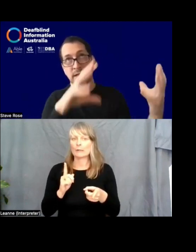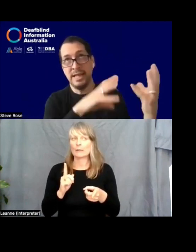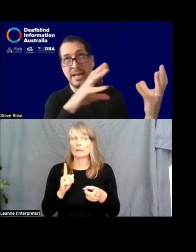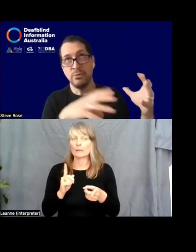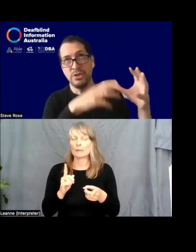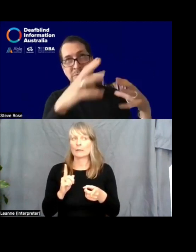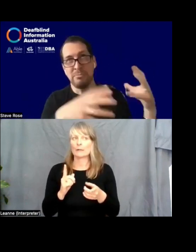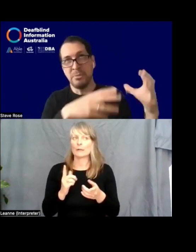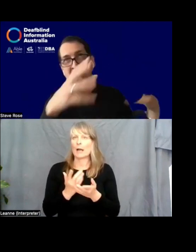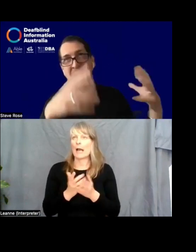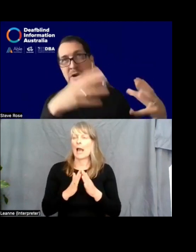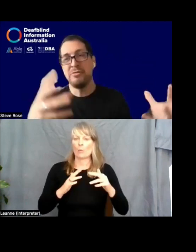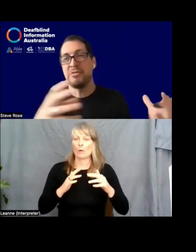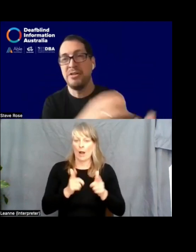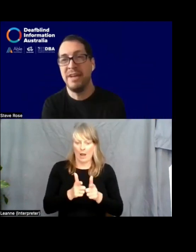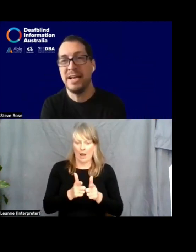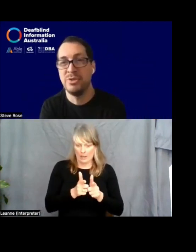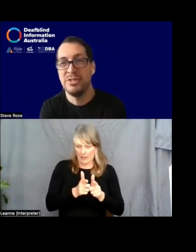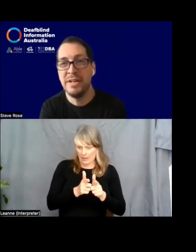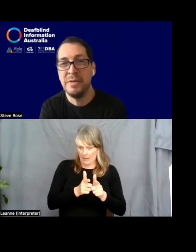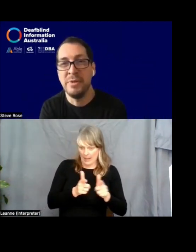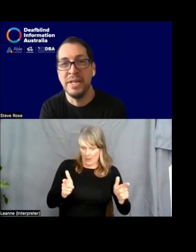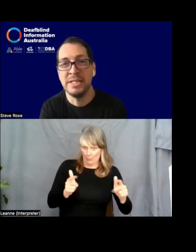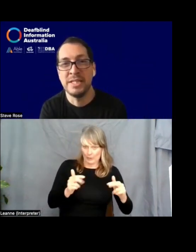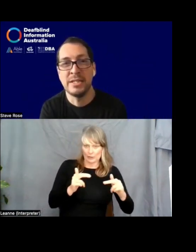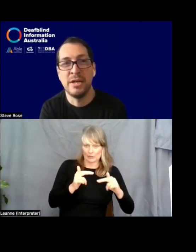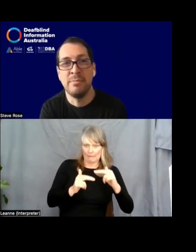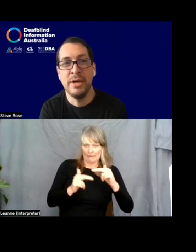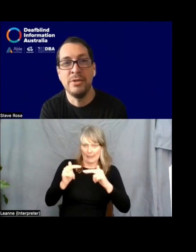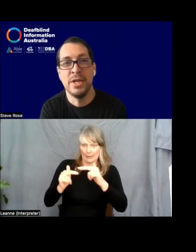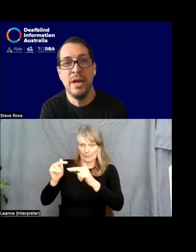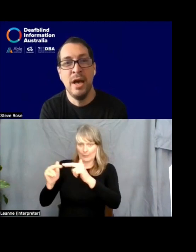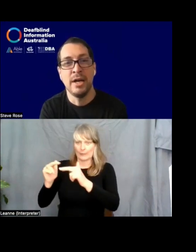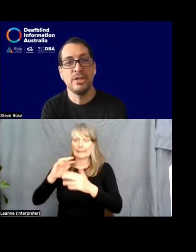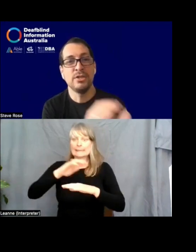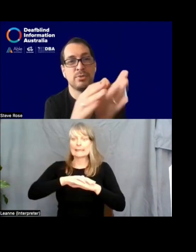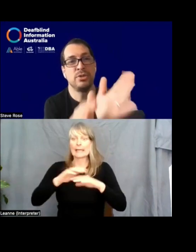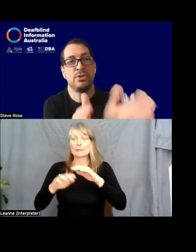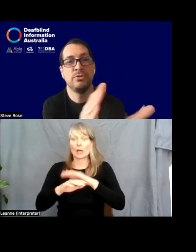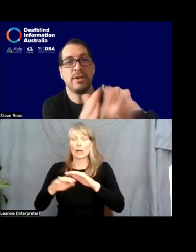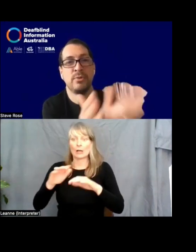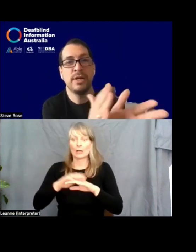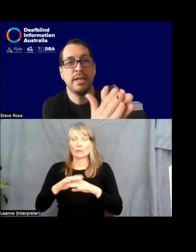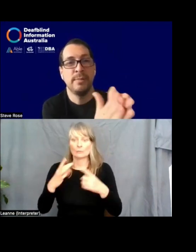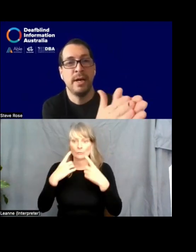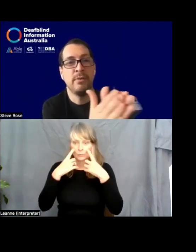language, the path of language development in a tactile mode. I do want to talk quickly about